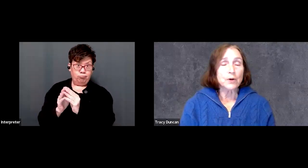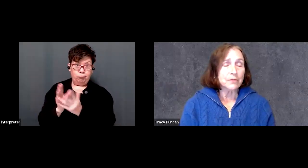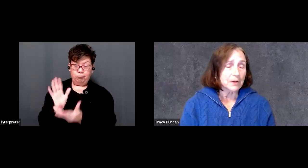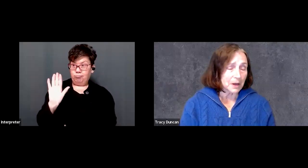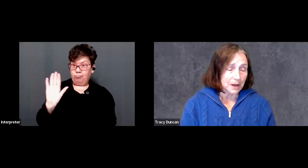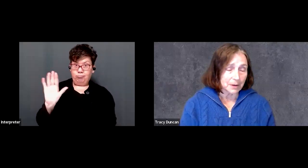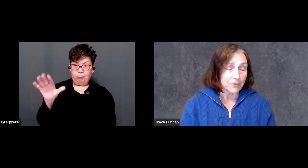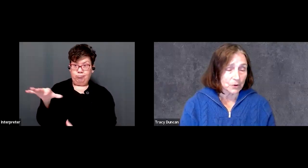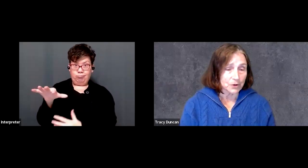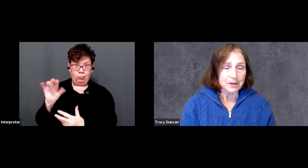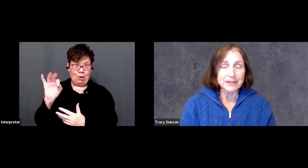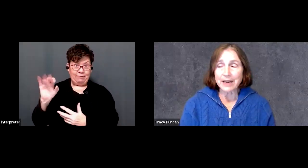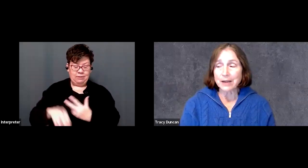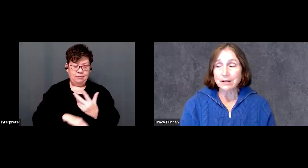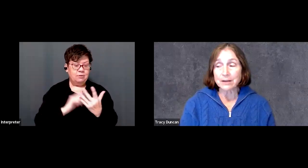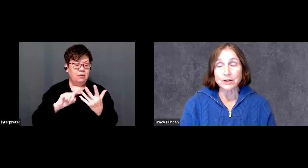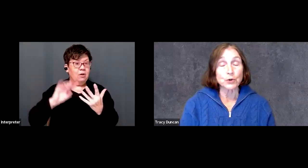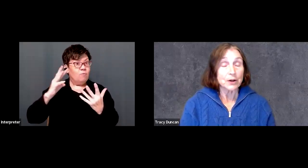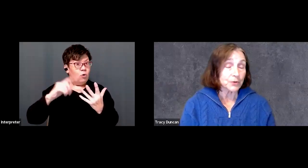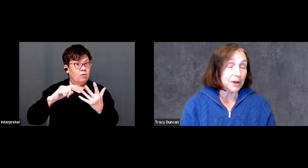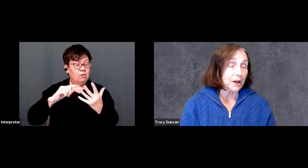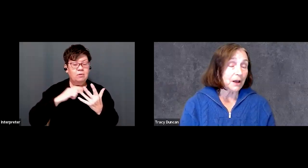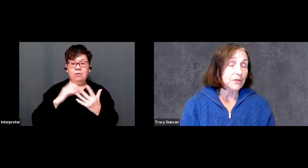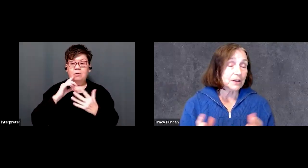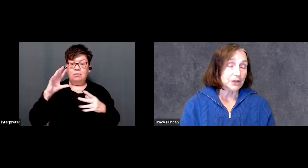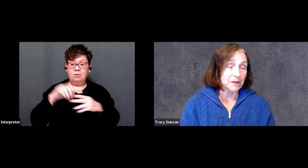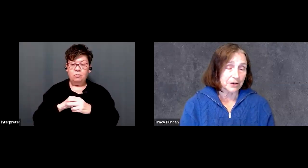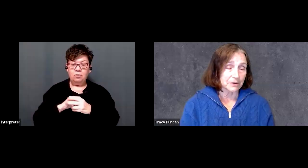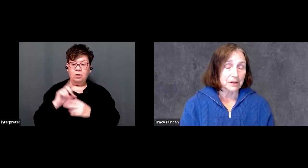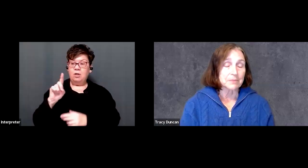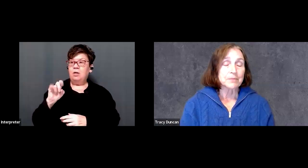The fourth, uh... folder contains the directory of the legislators.